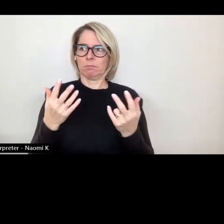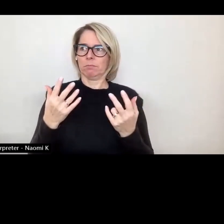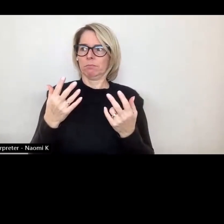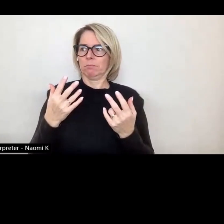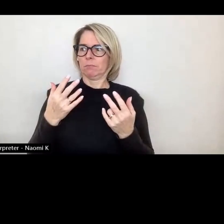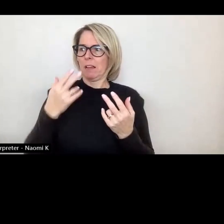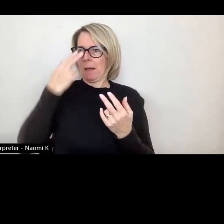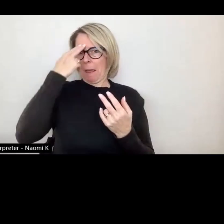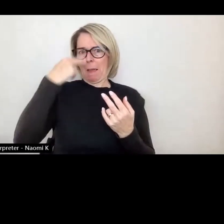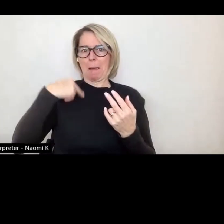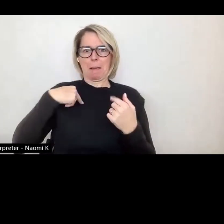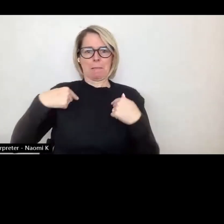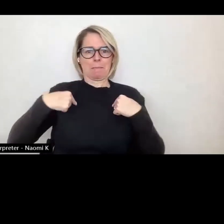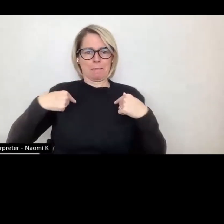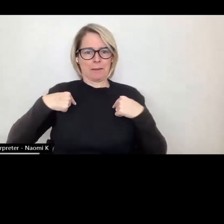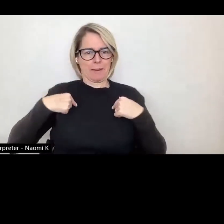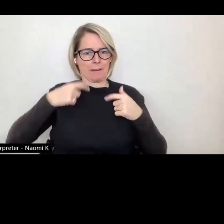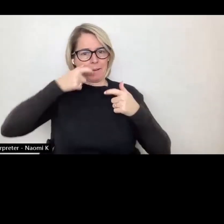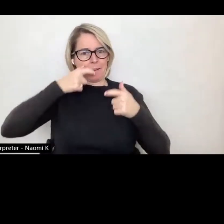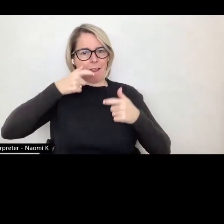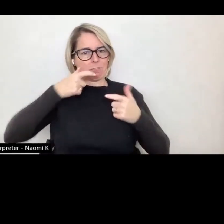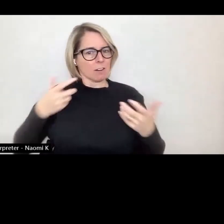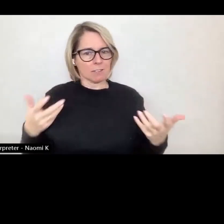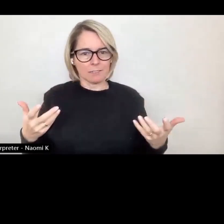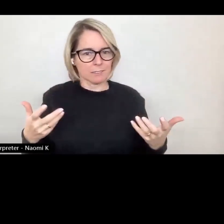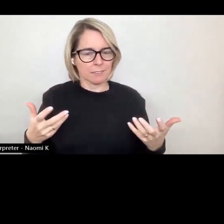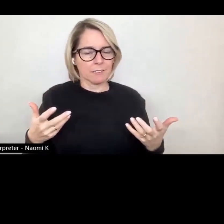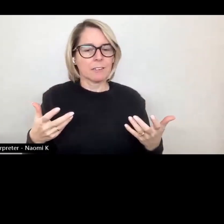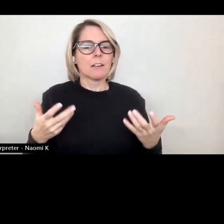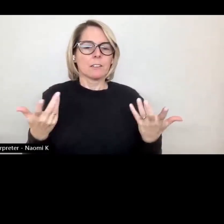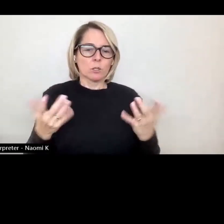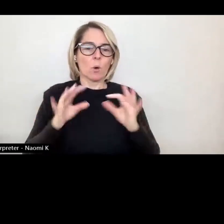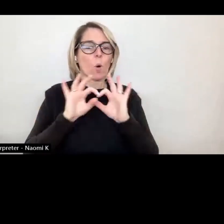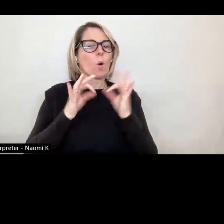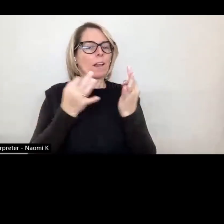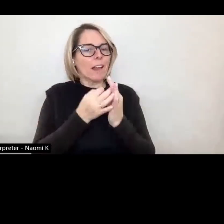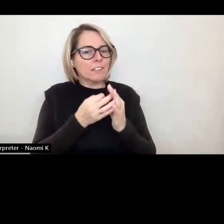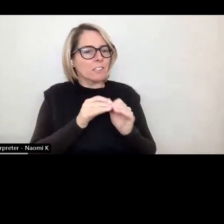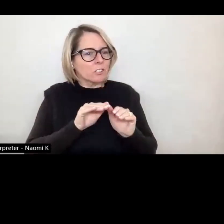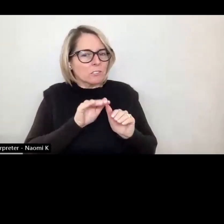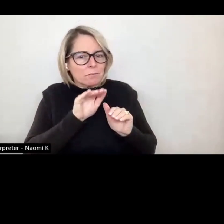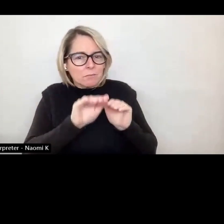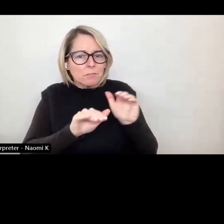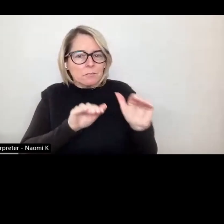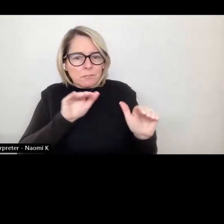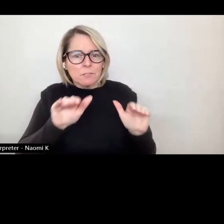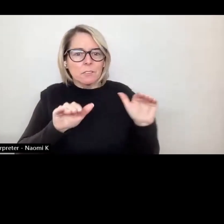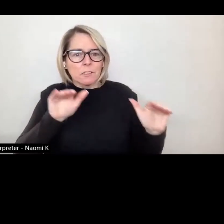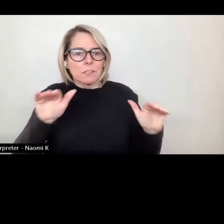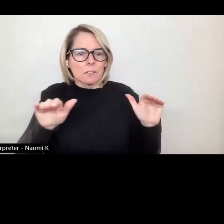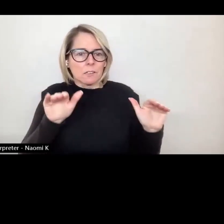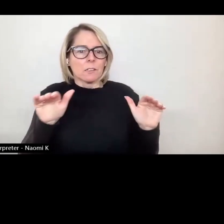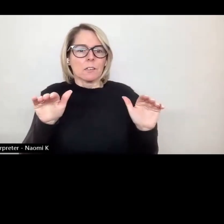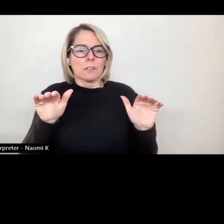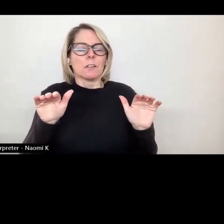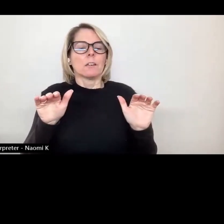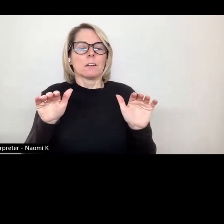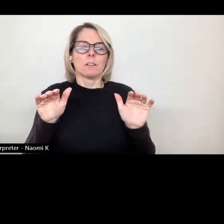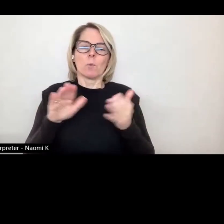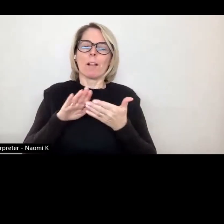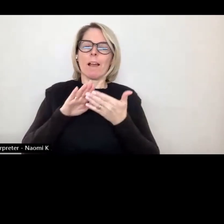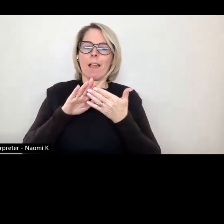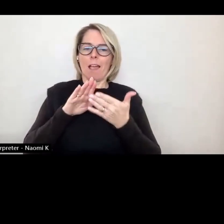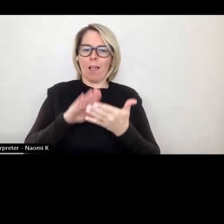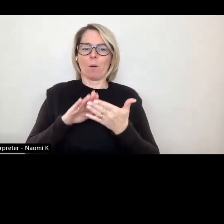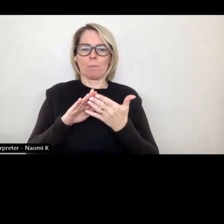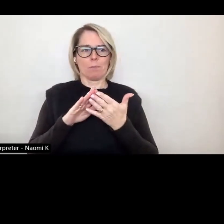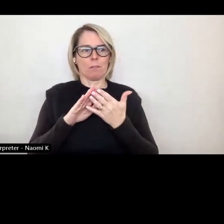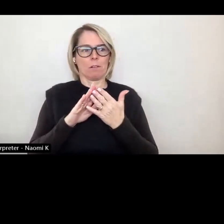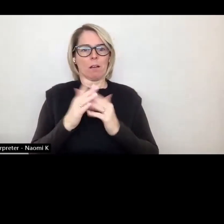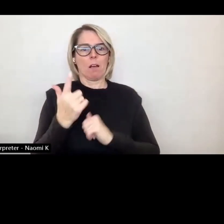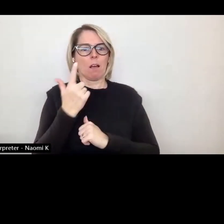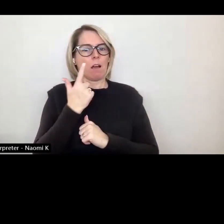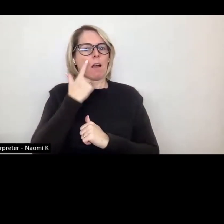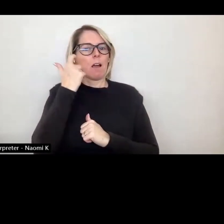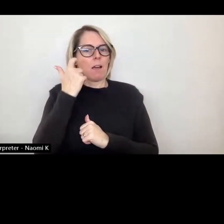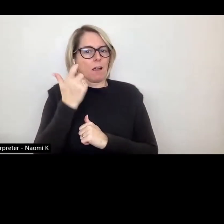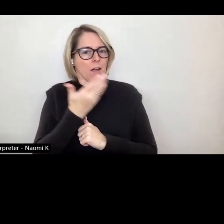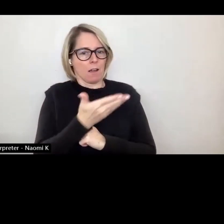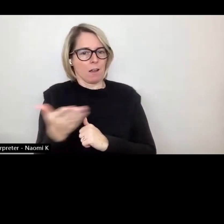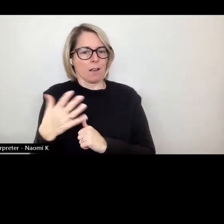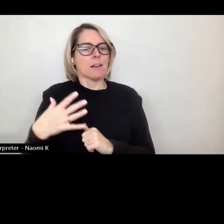and that outreach from organisations is important to identify people who have a need for the program and help them connect to the supports that they need.